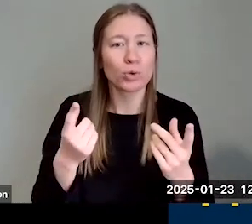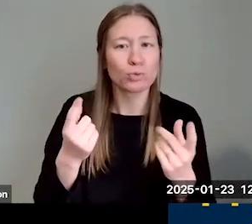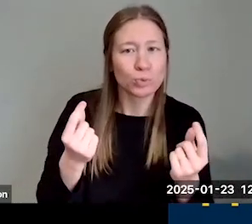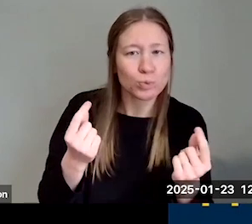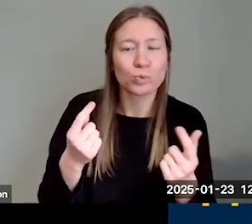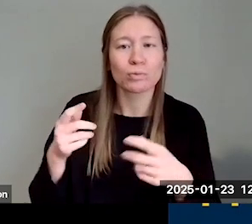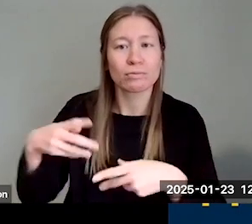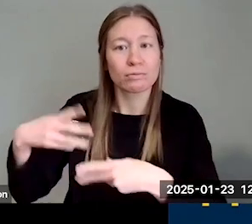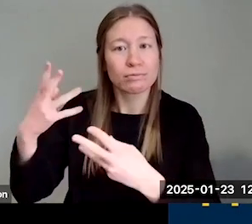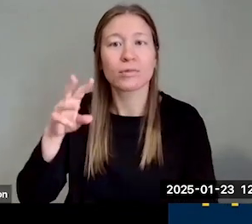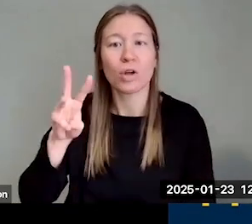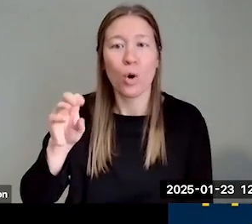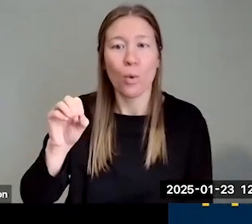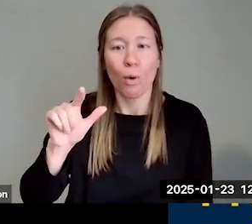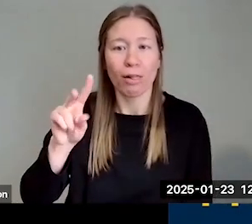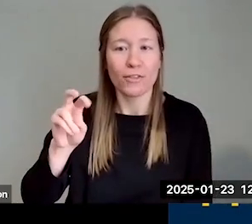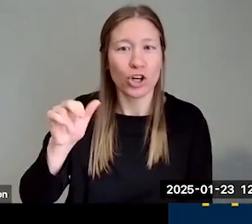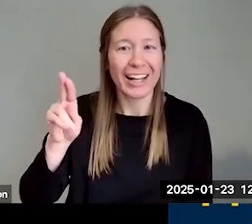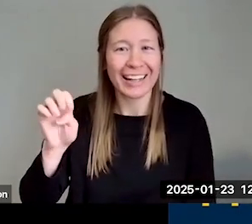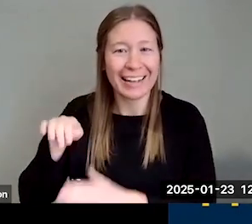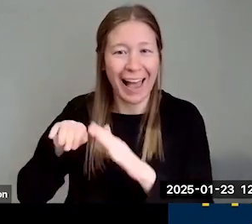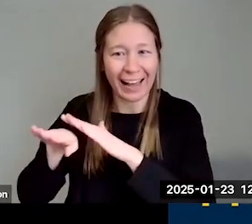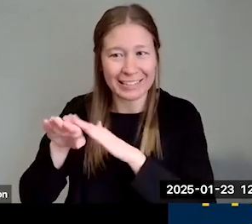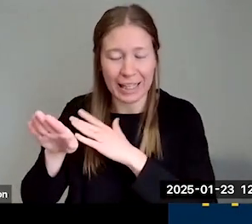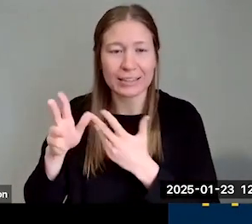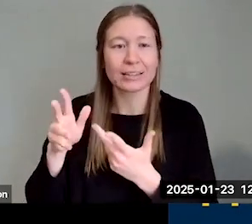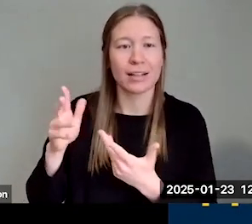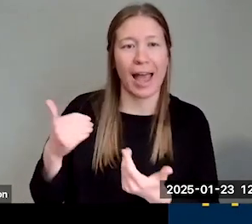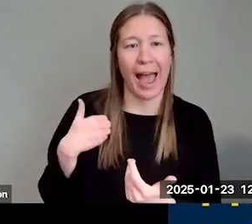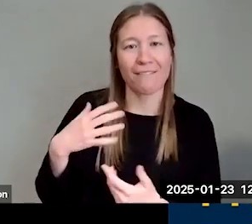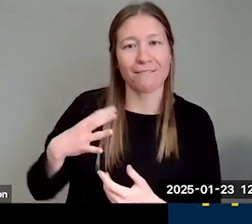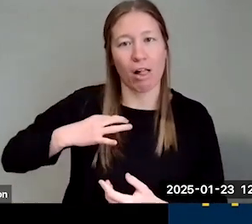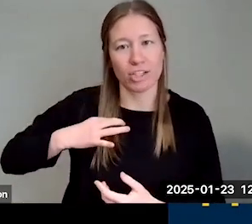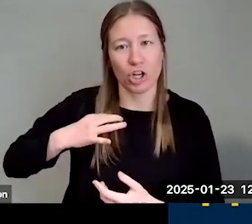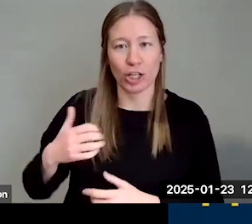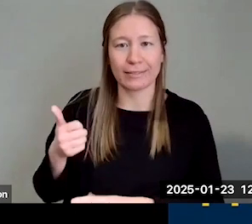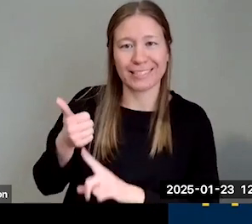of the Voluntary Self-Identification of Disability form. This is what you would likely see